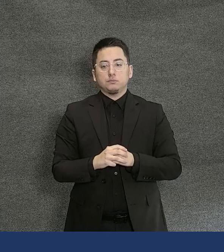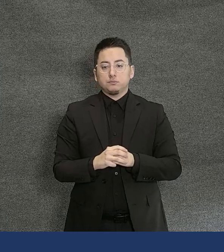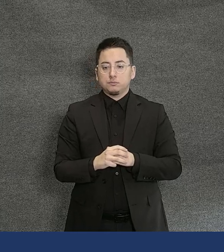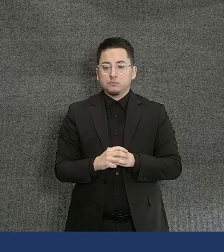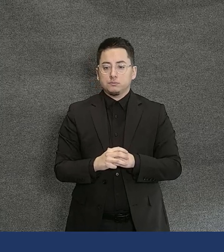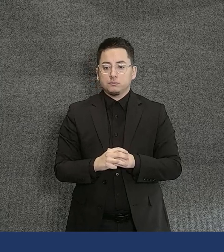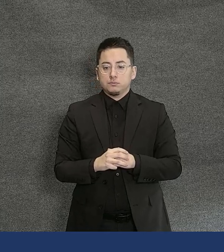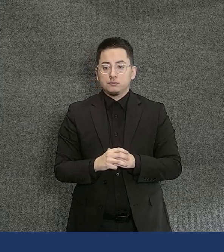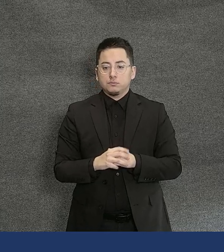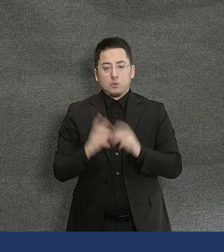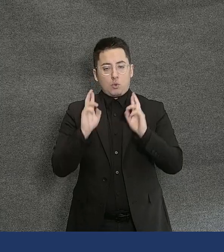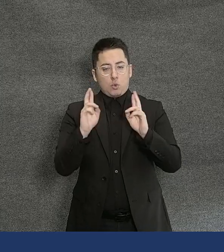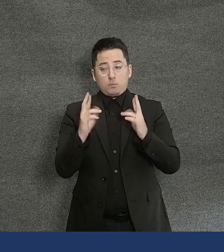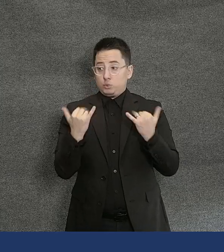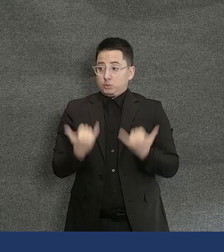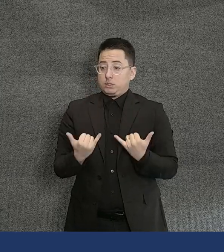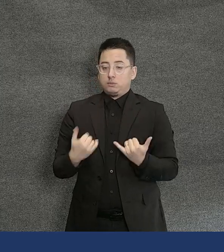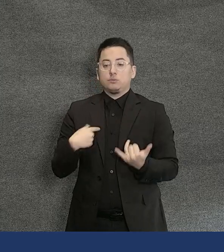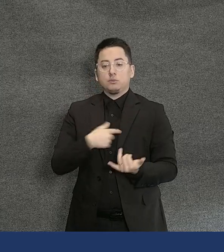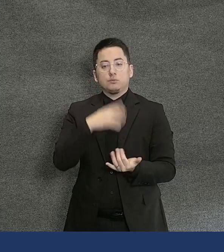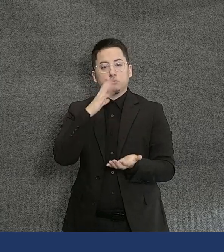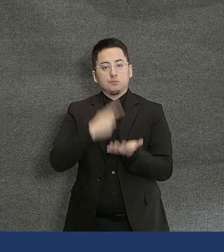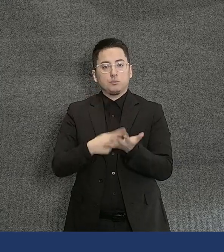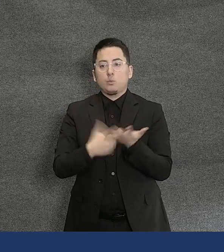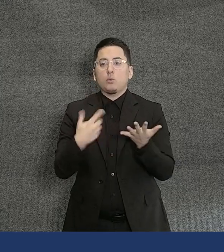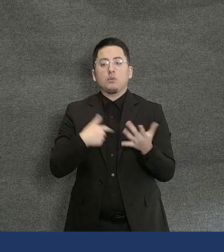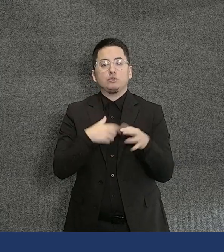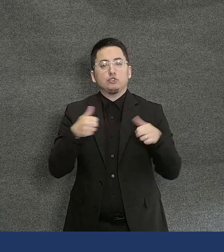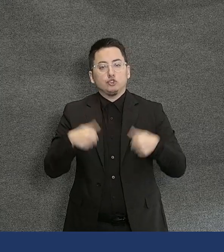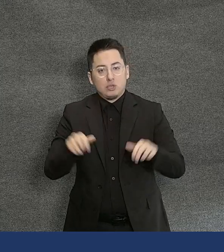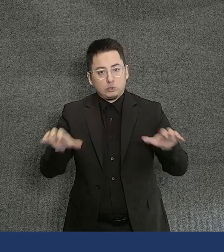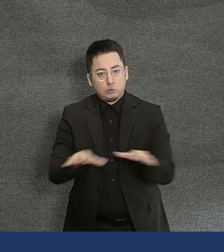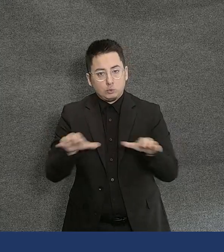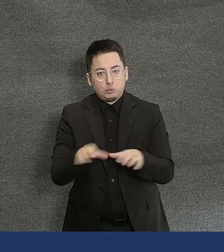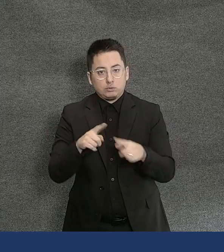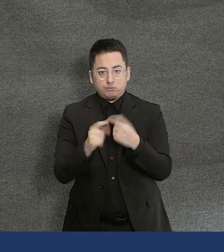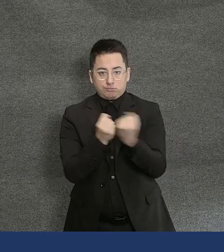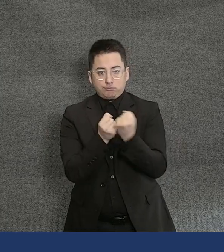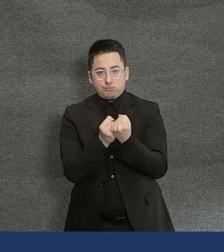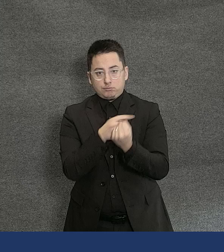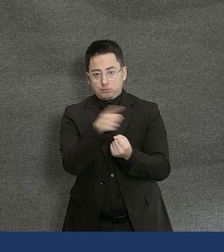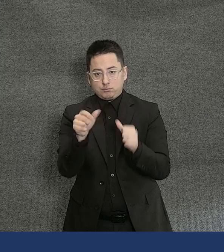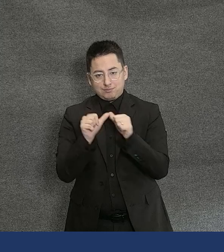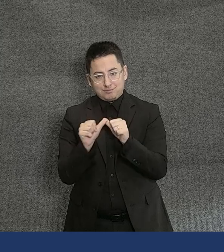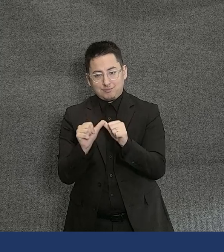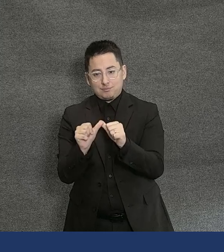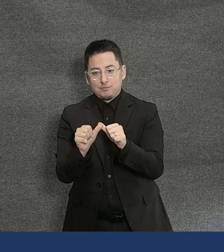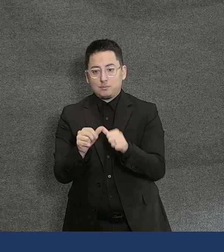of the things we are trying to do to support that, and some of the work that I think still needs to be done,